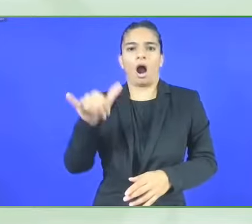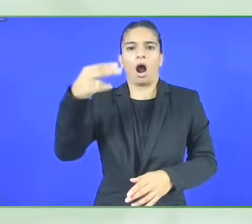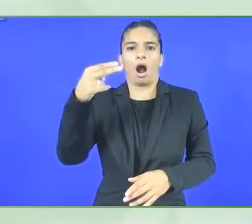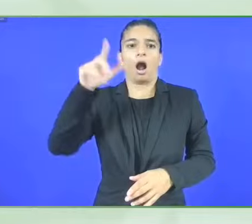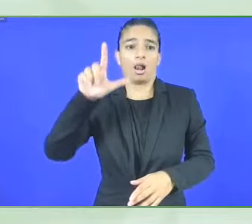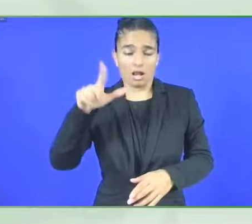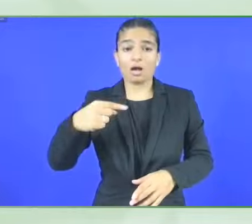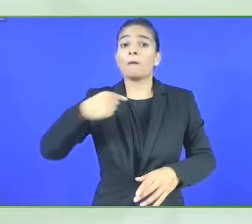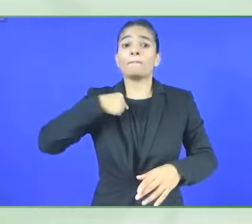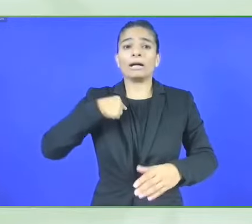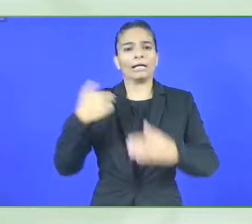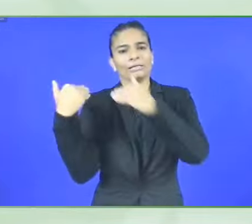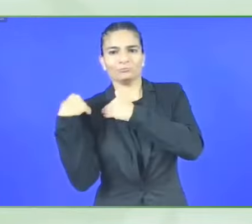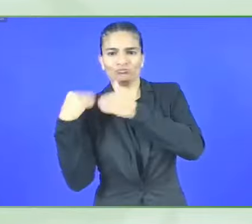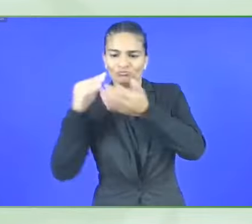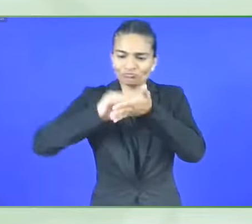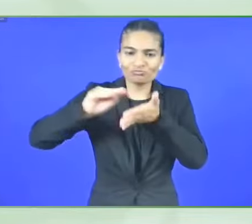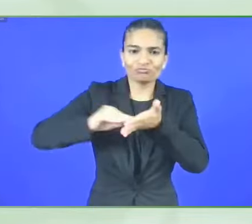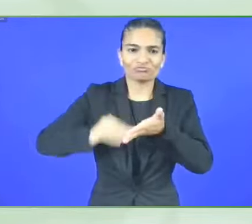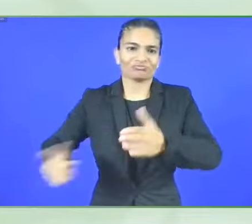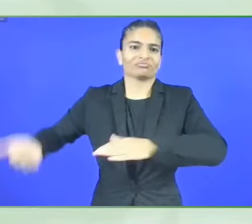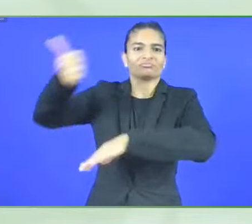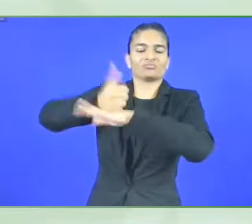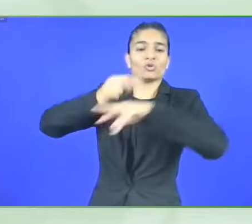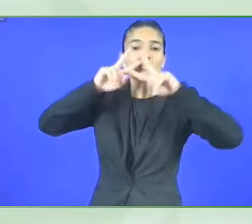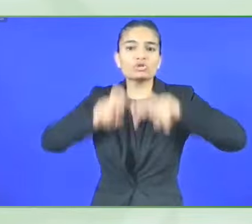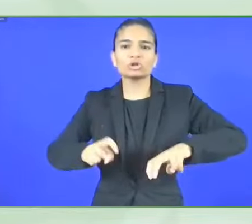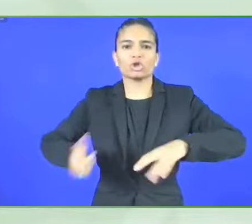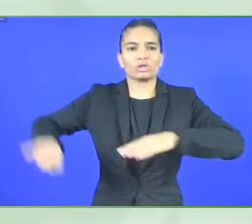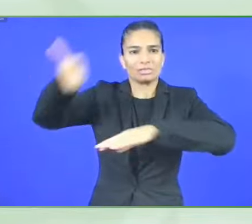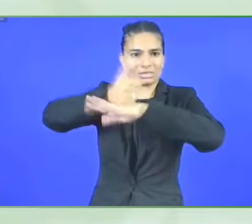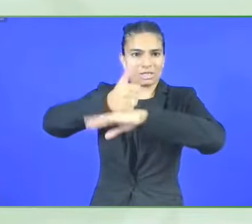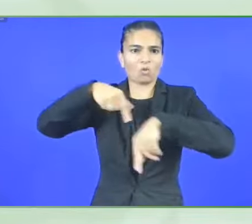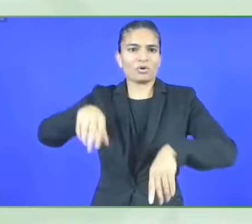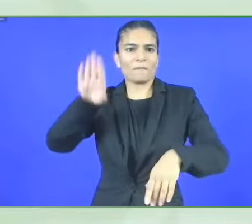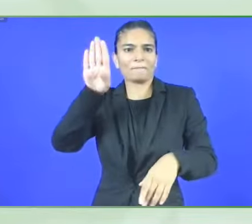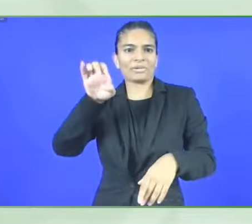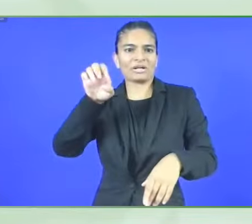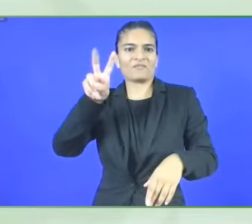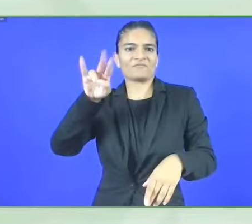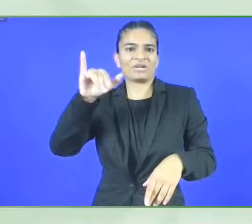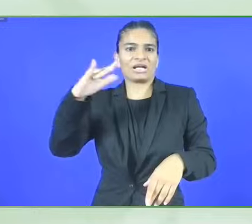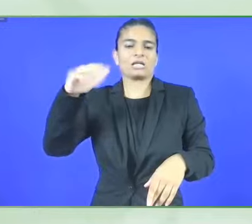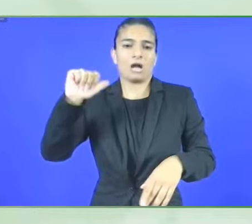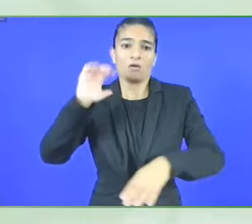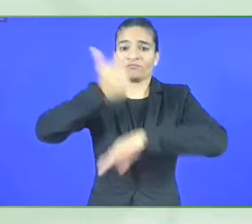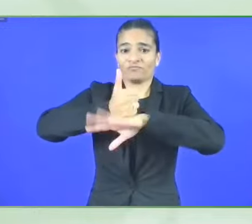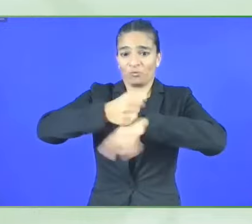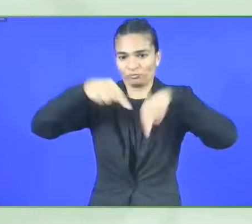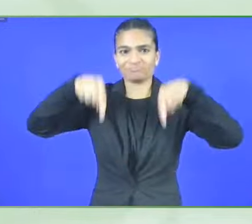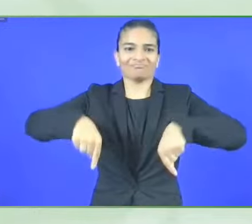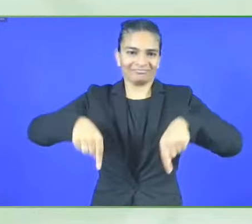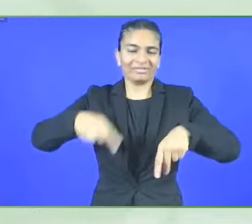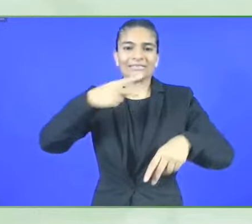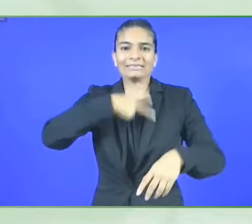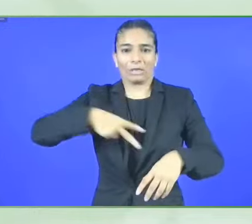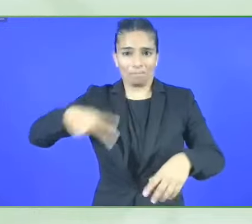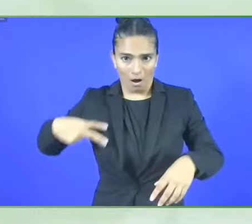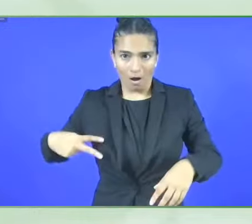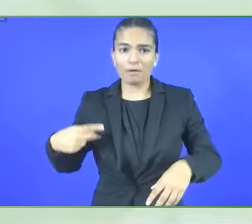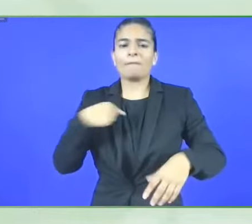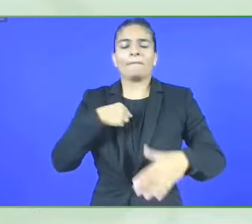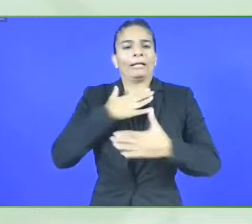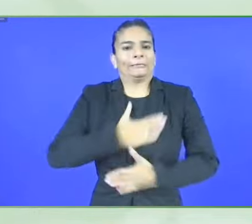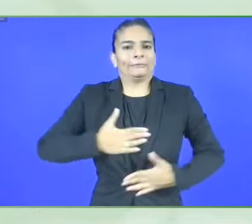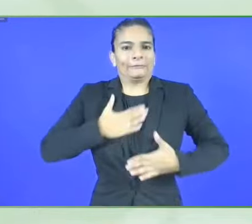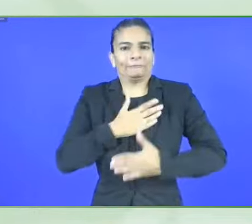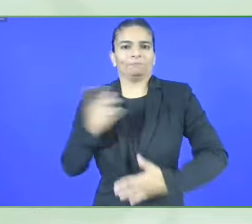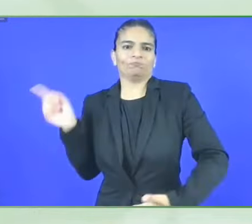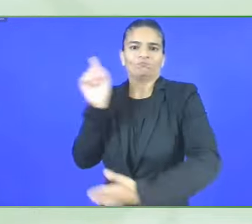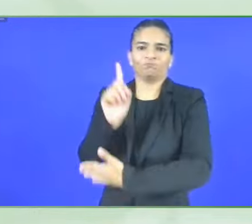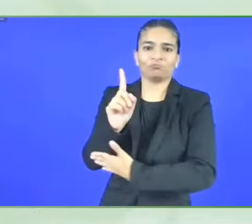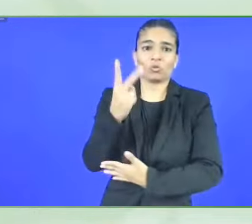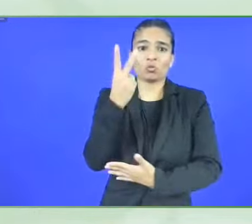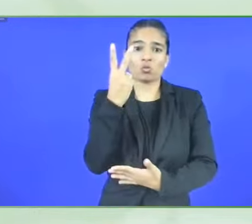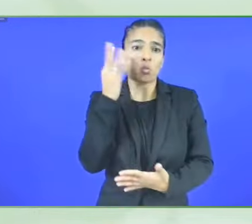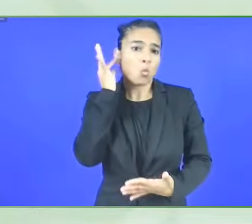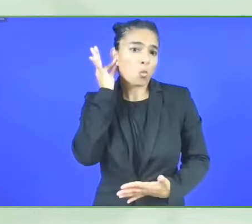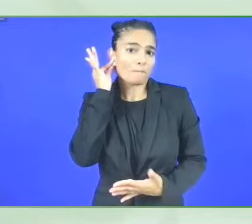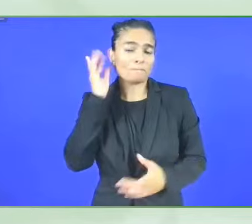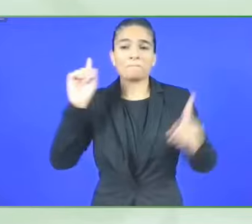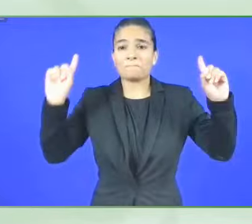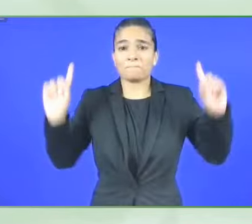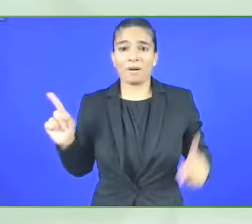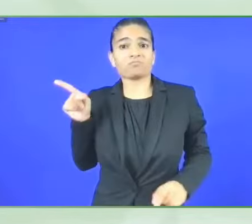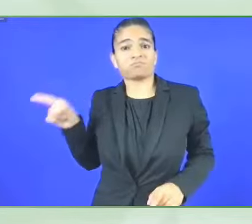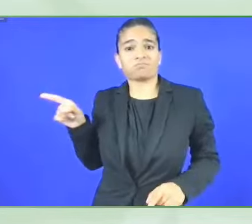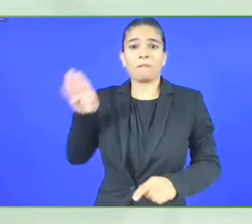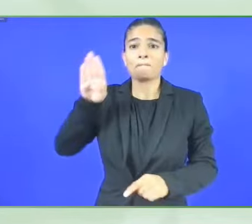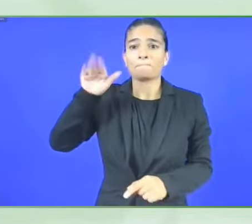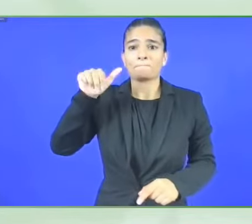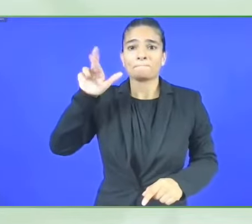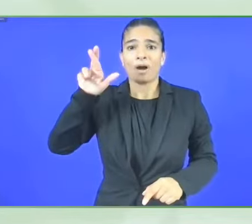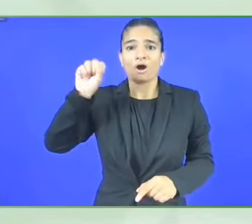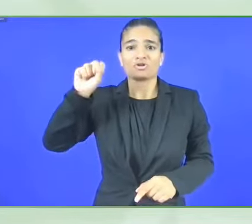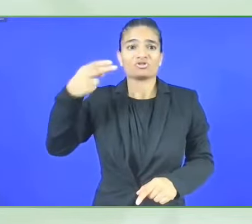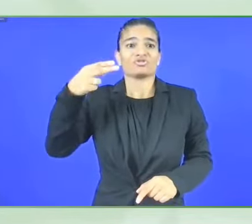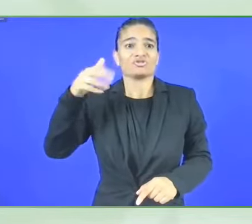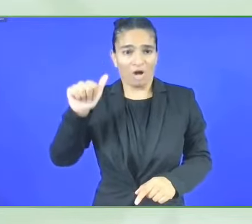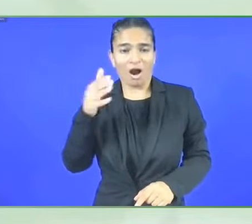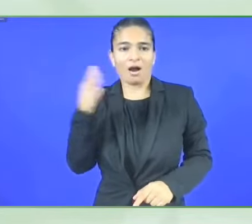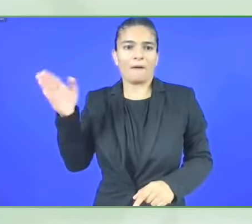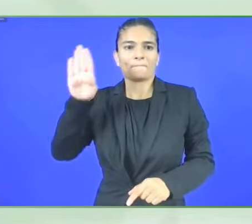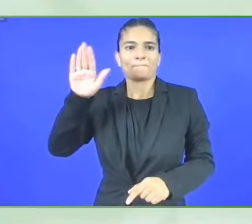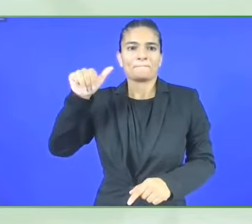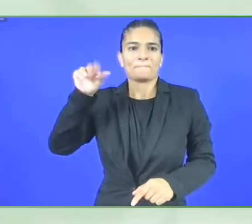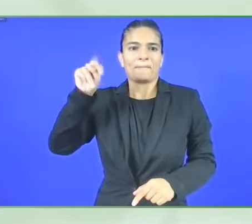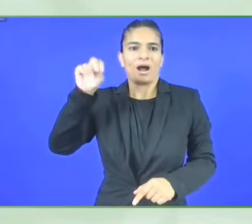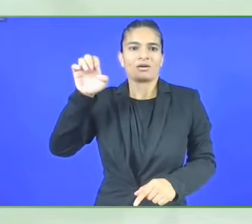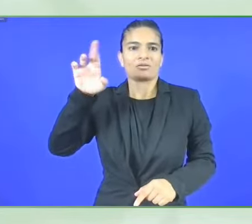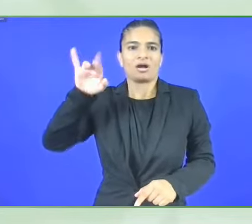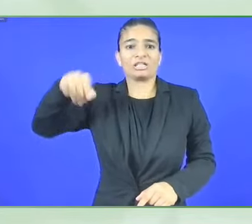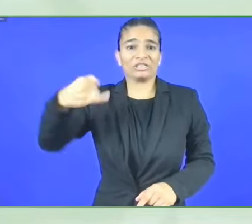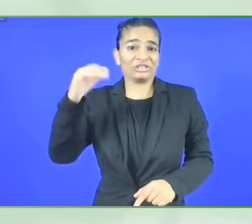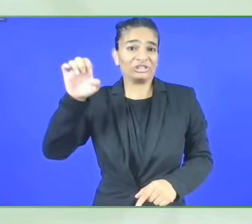and I have the extreme pleasure of being joined today by these two amazing women.